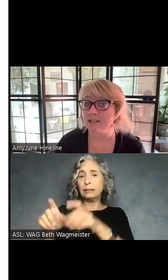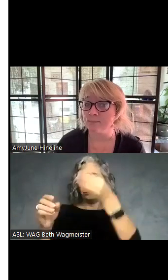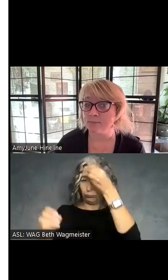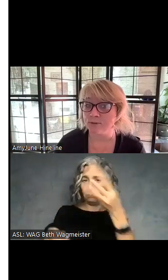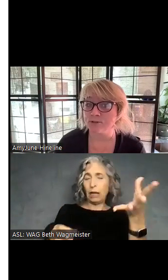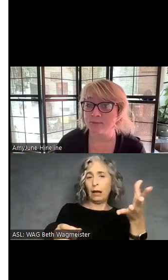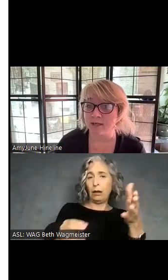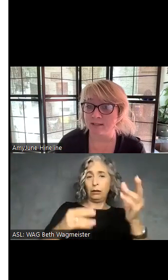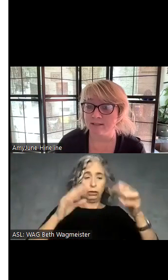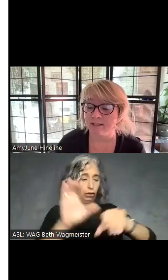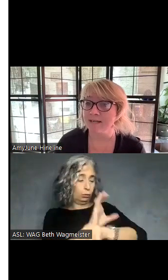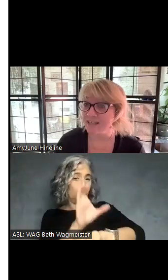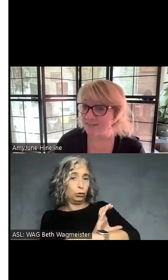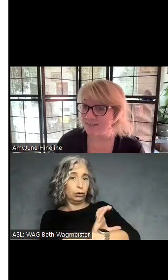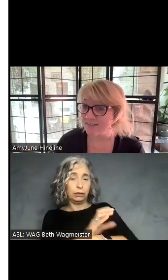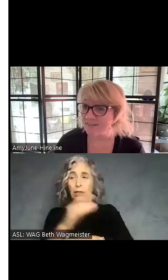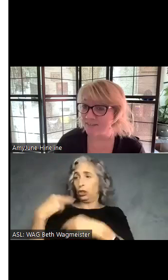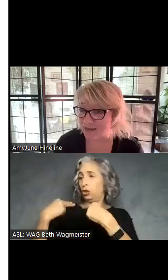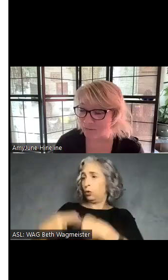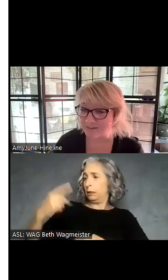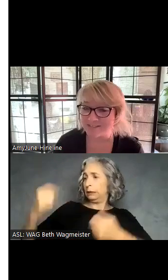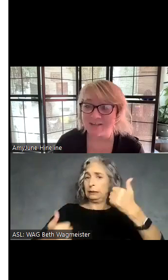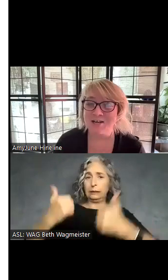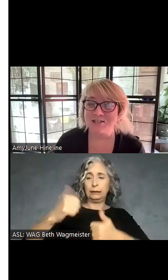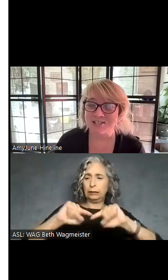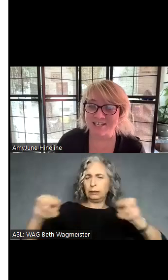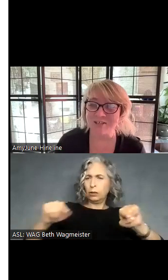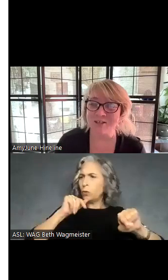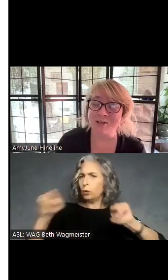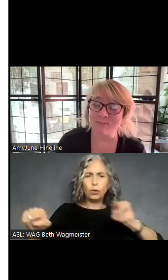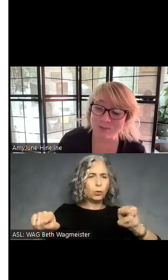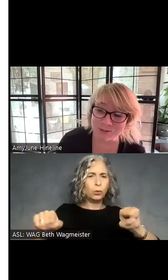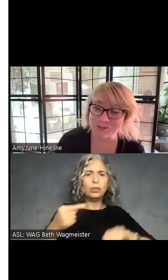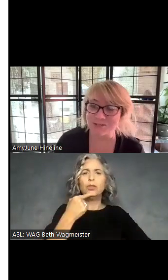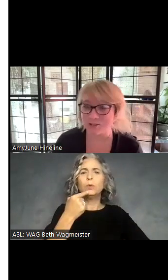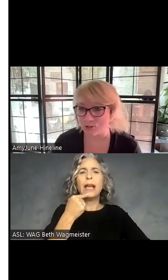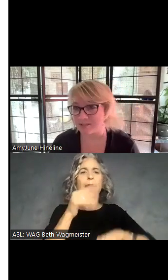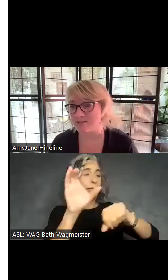So on to some common security measures. We are, perhaps, familiar with most of them.